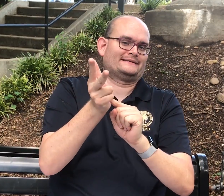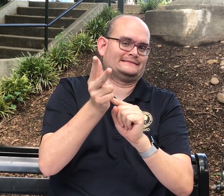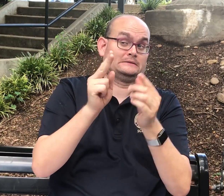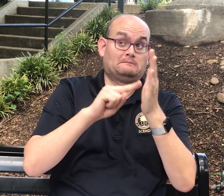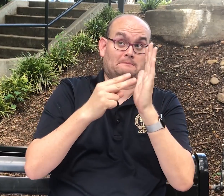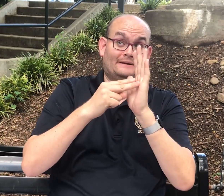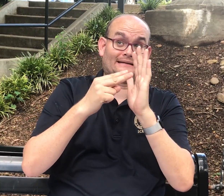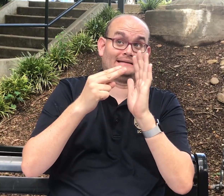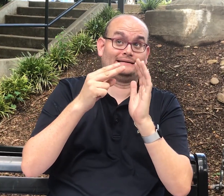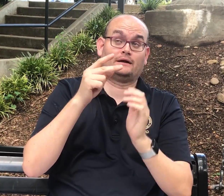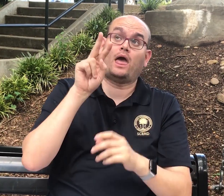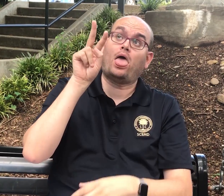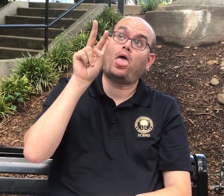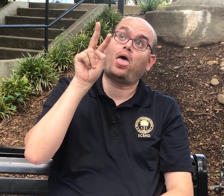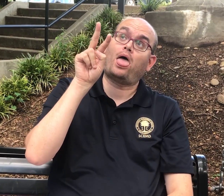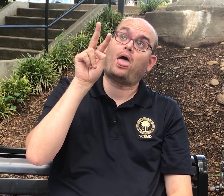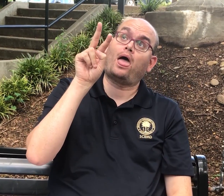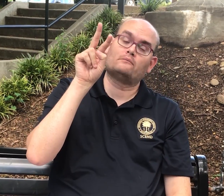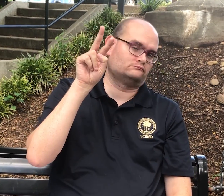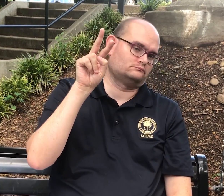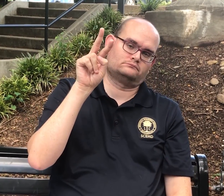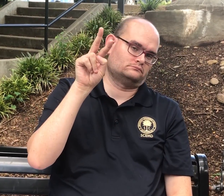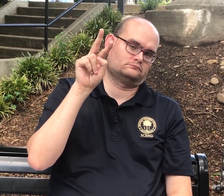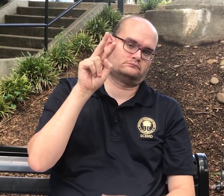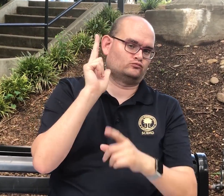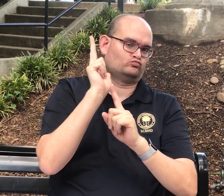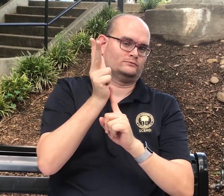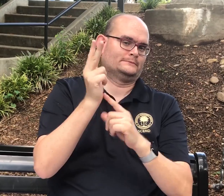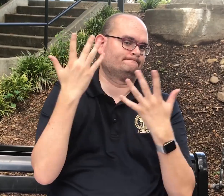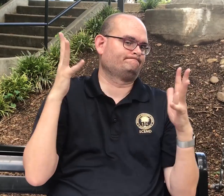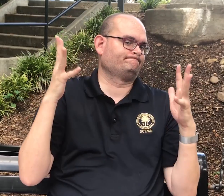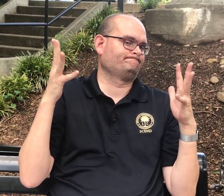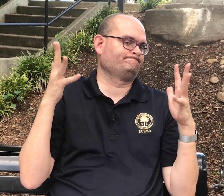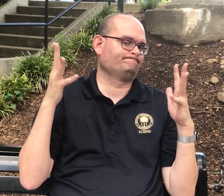LIMIT STARING INTO THE SUN BEFORE AND AFTER TOTALITY TO THREE MINUTES